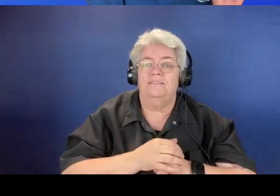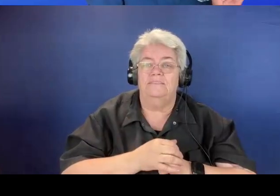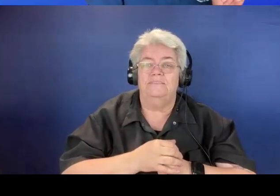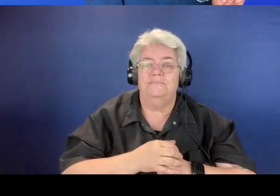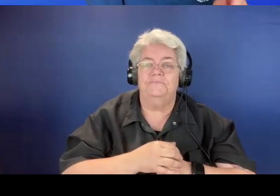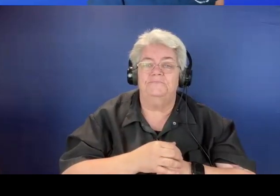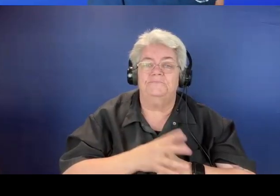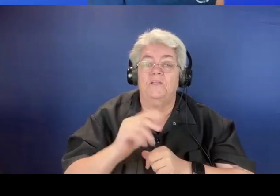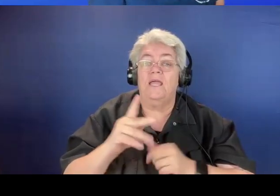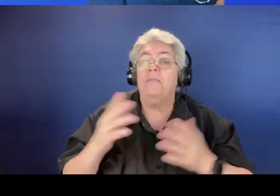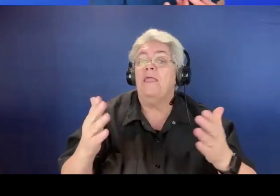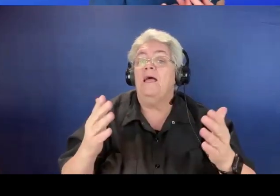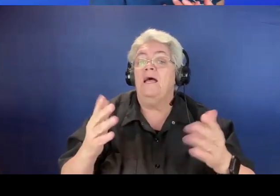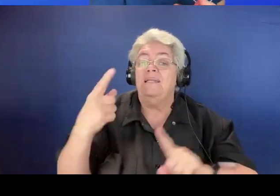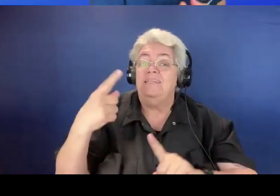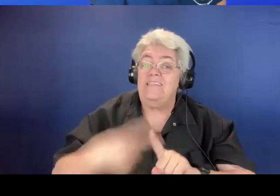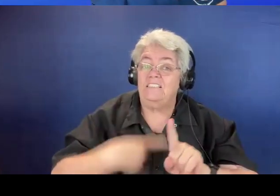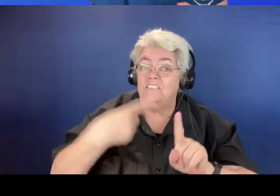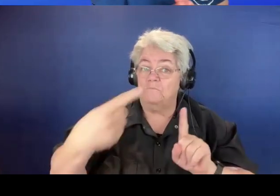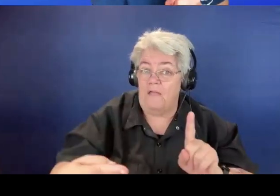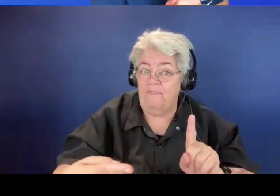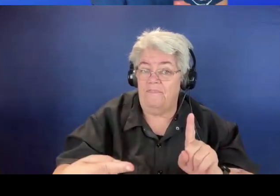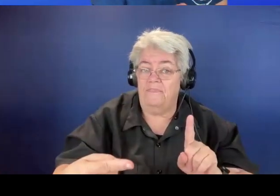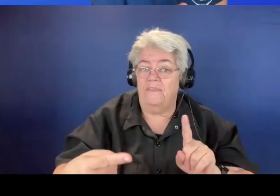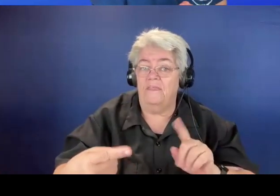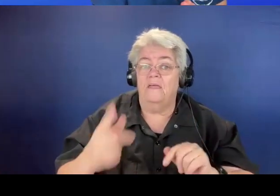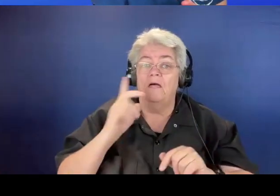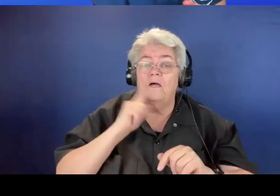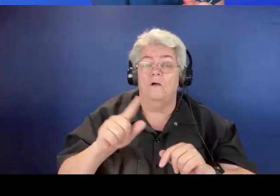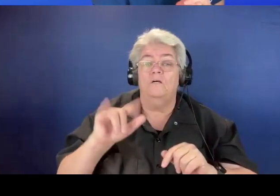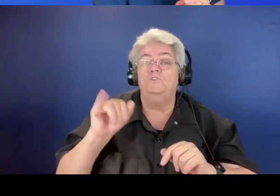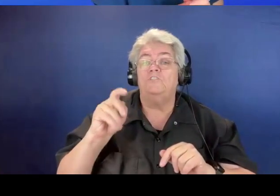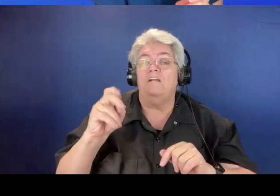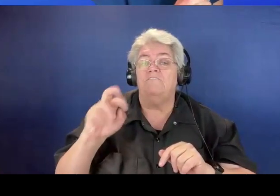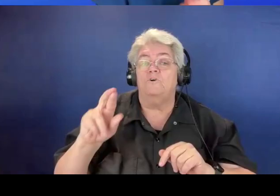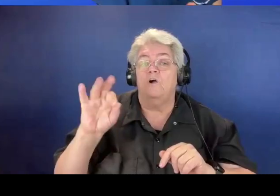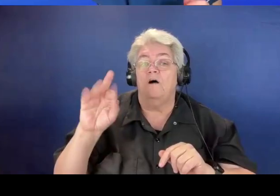Next month we have Jennifer Francisco from the Educational Interpreter